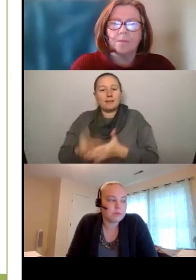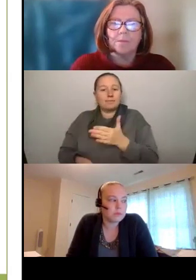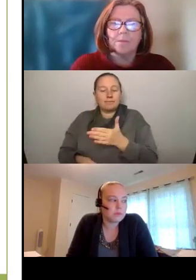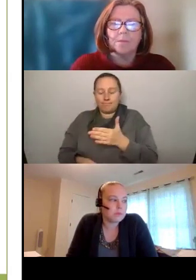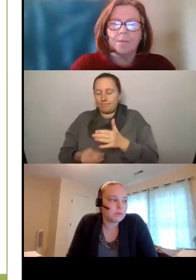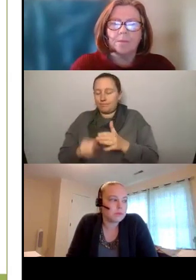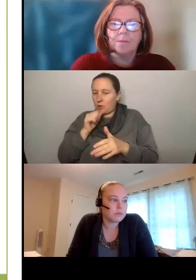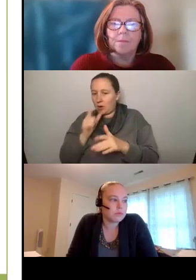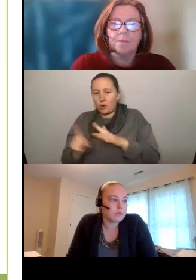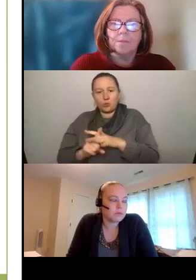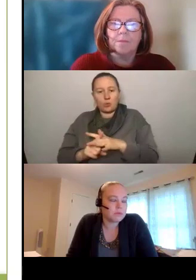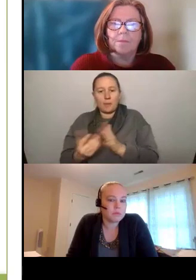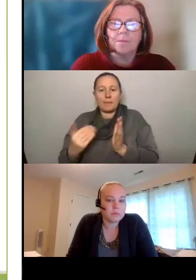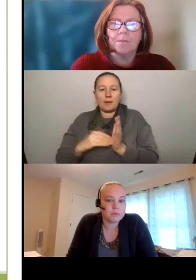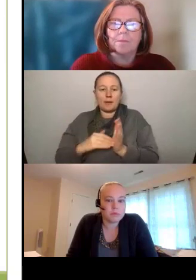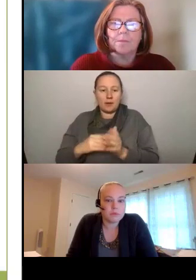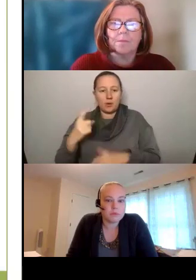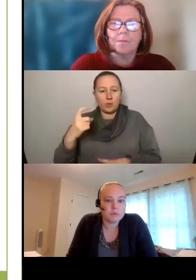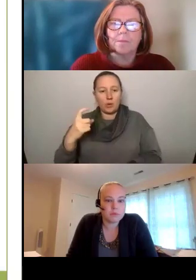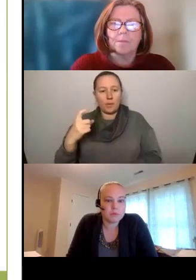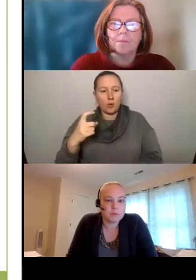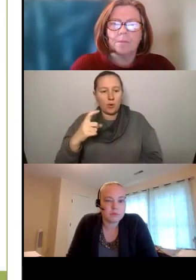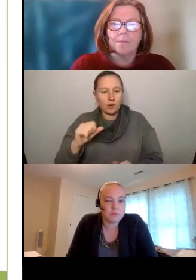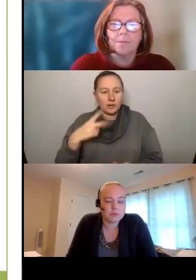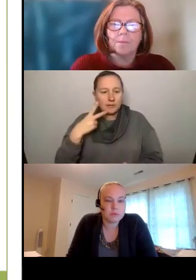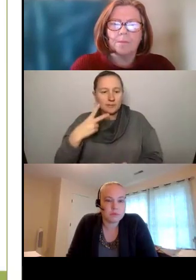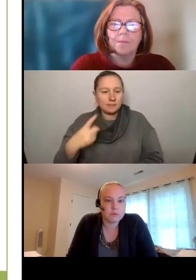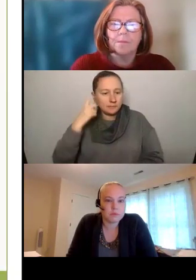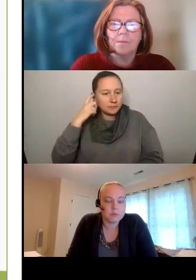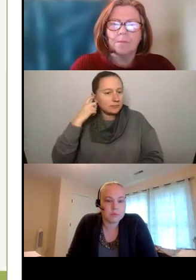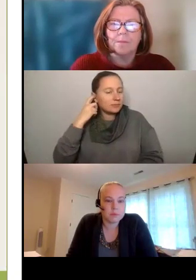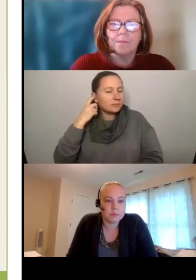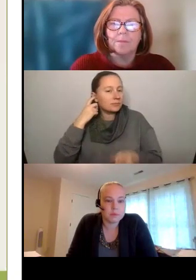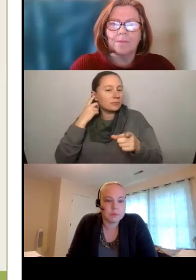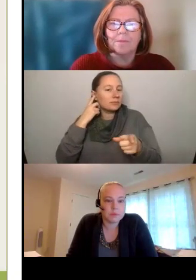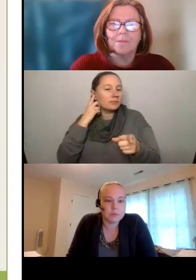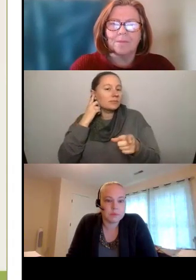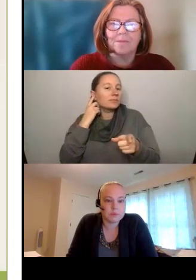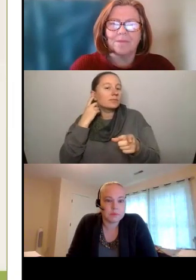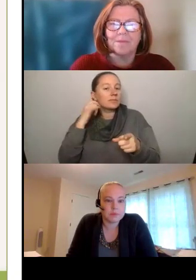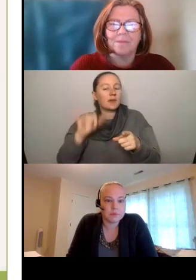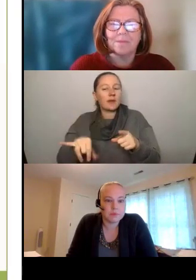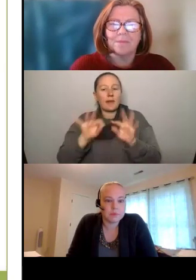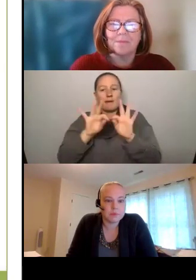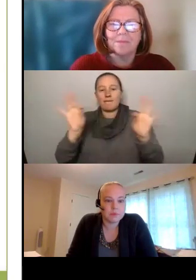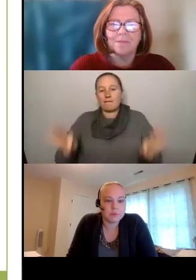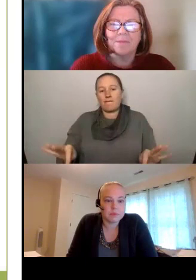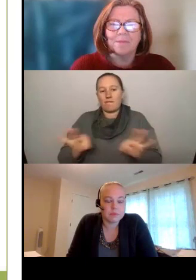So if we go one more, I think, this is what the form looks like. It's really, really simple.